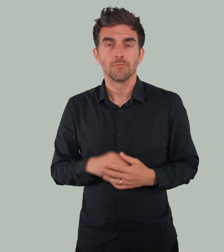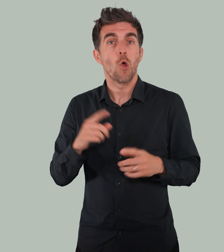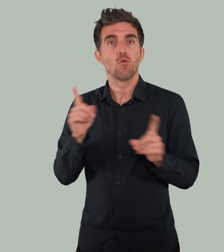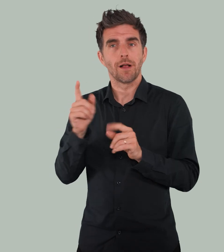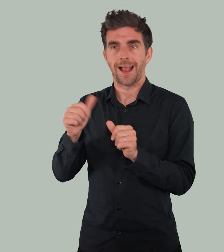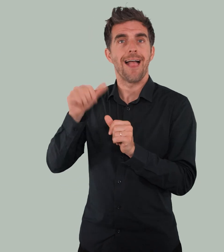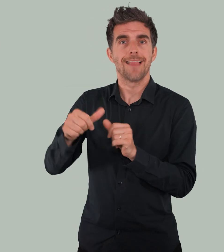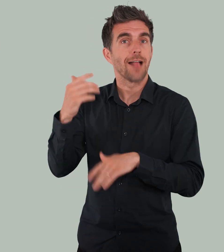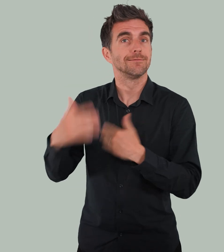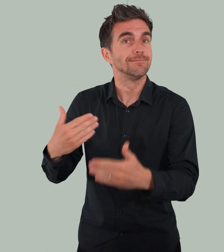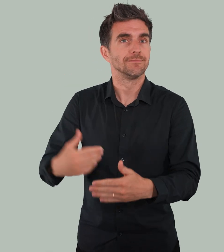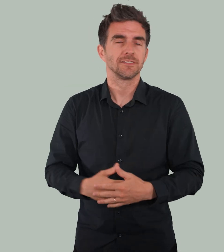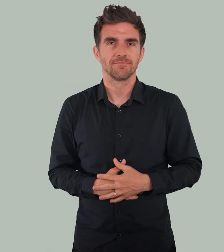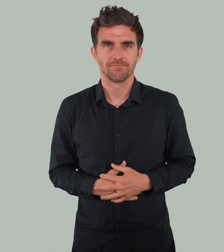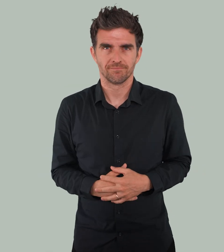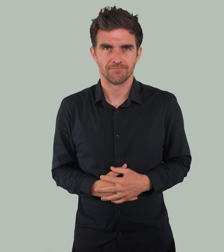6. Next steps